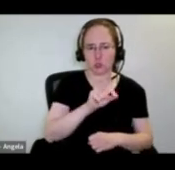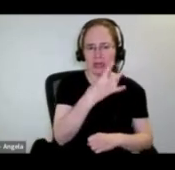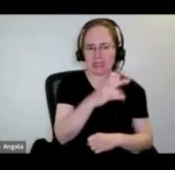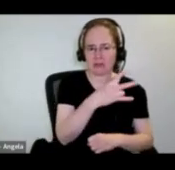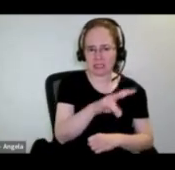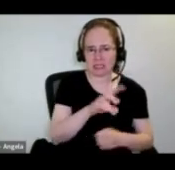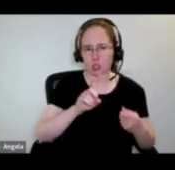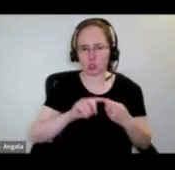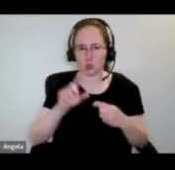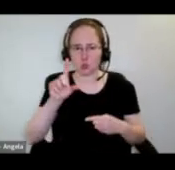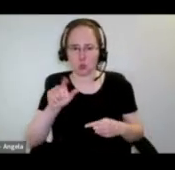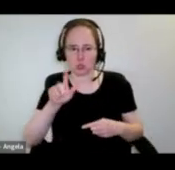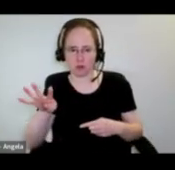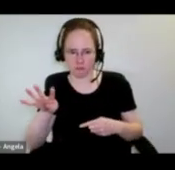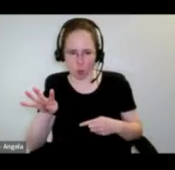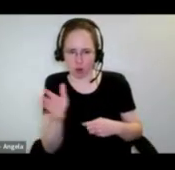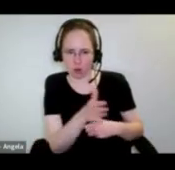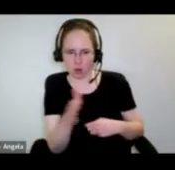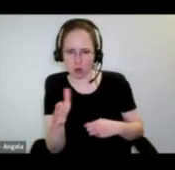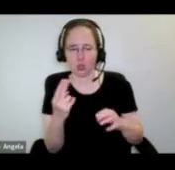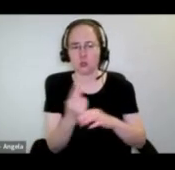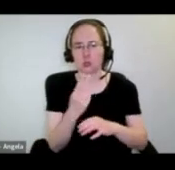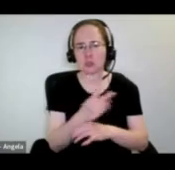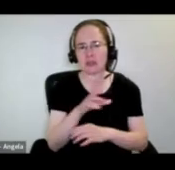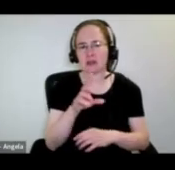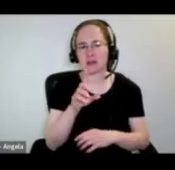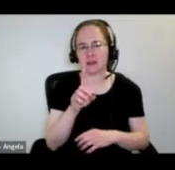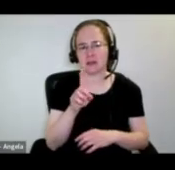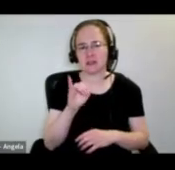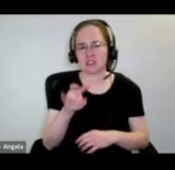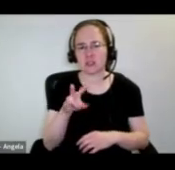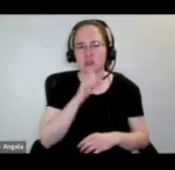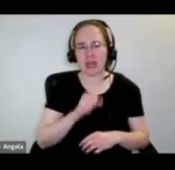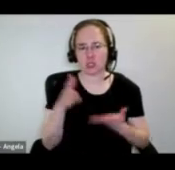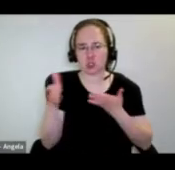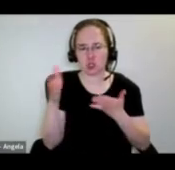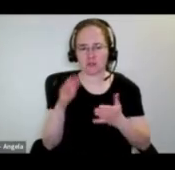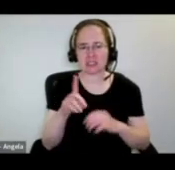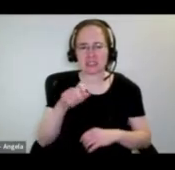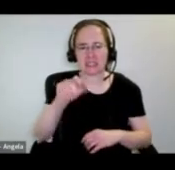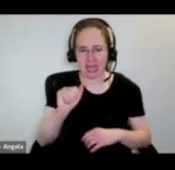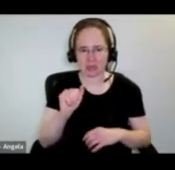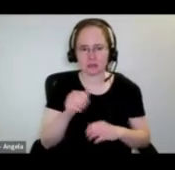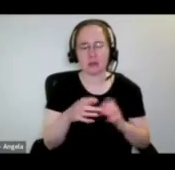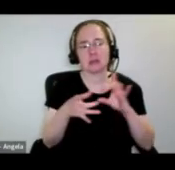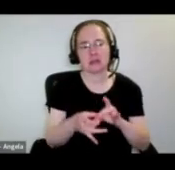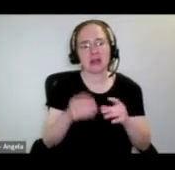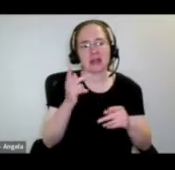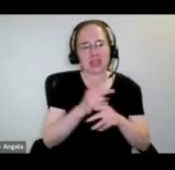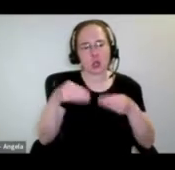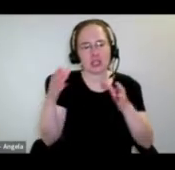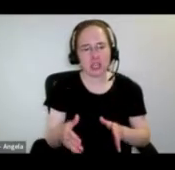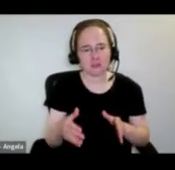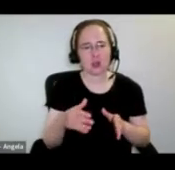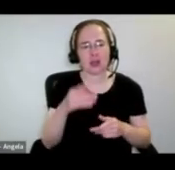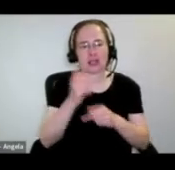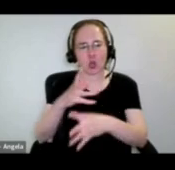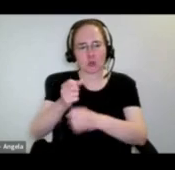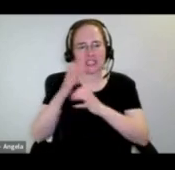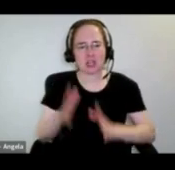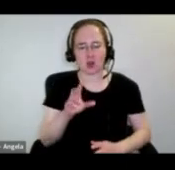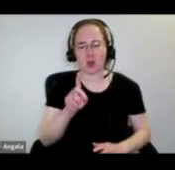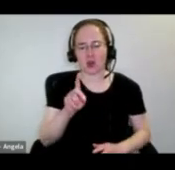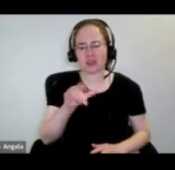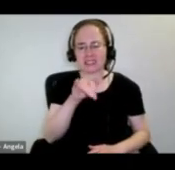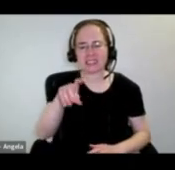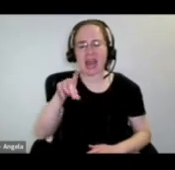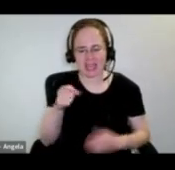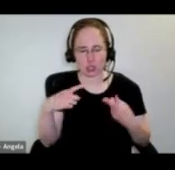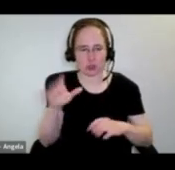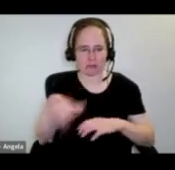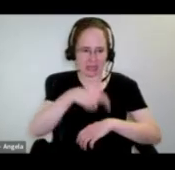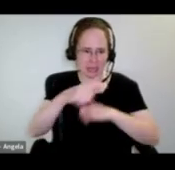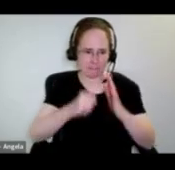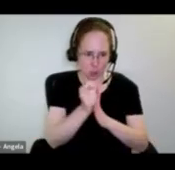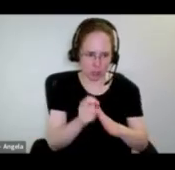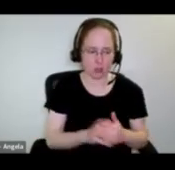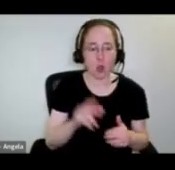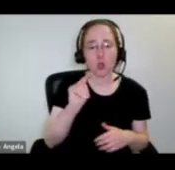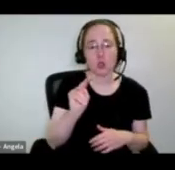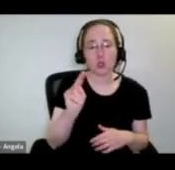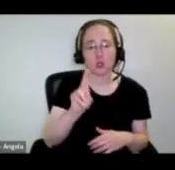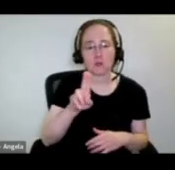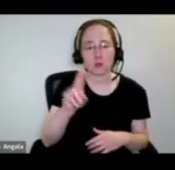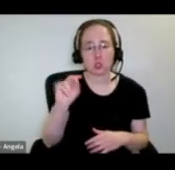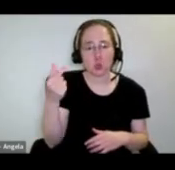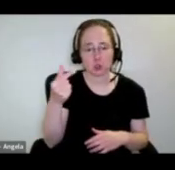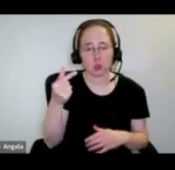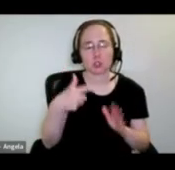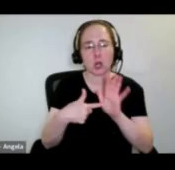David Watkins: funded during the state fiscal years 2017 to 2024 using, Division of Aging Services data regarding caregiver-care-receiver dyads during that time period.